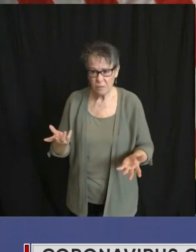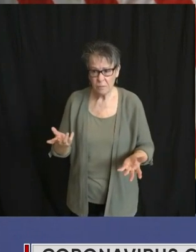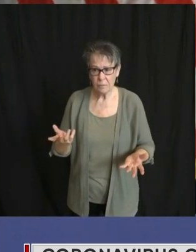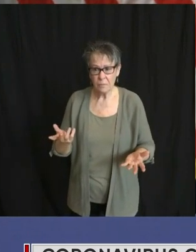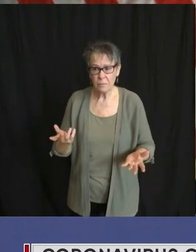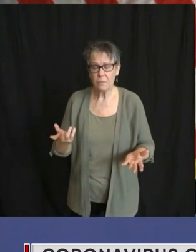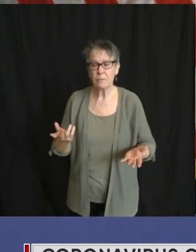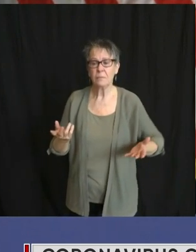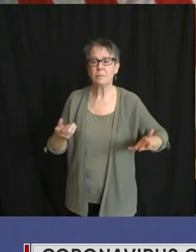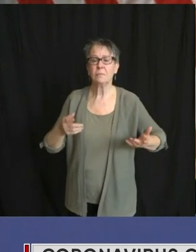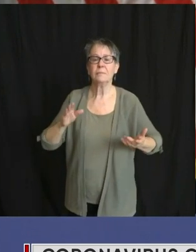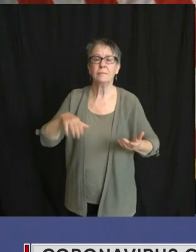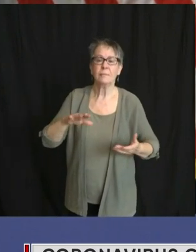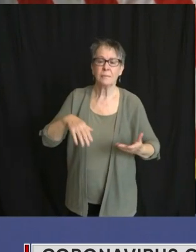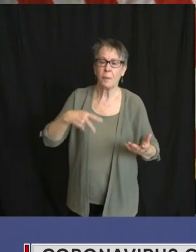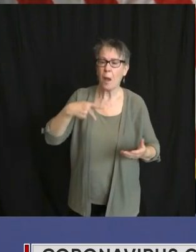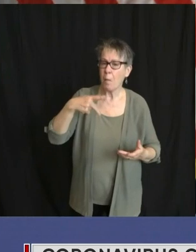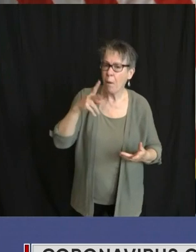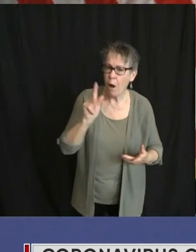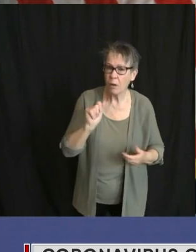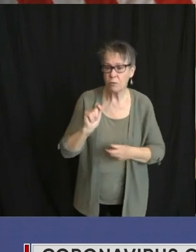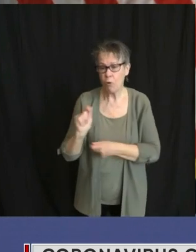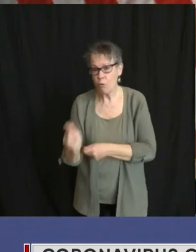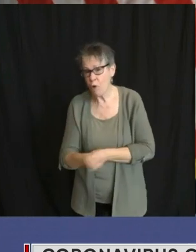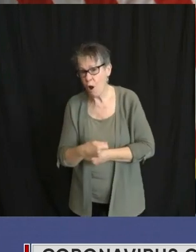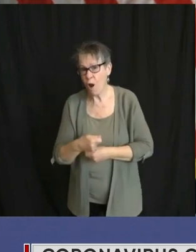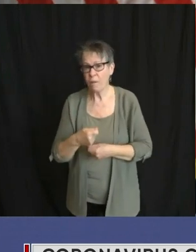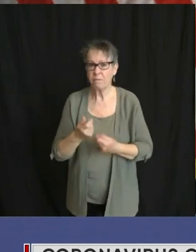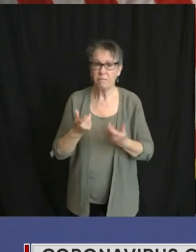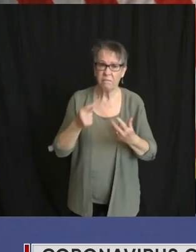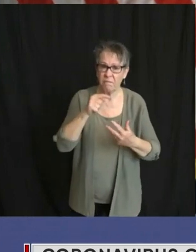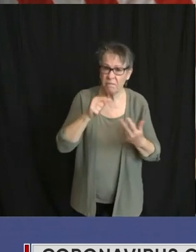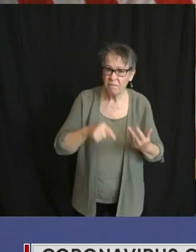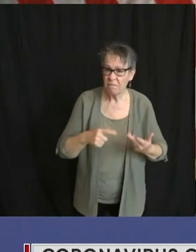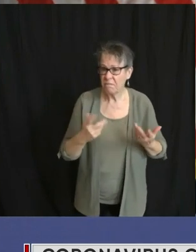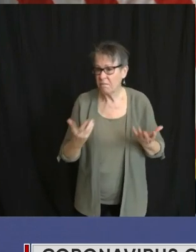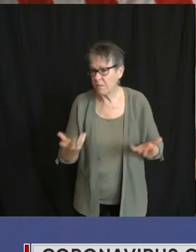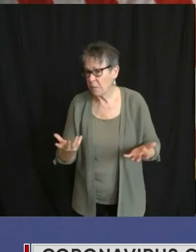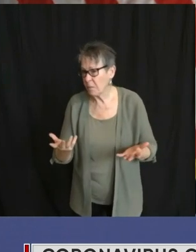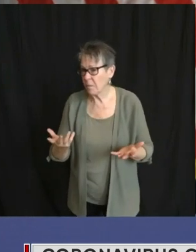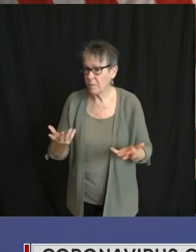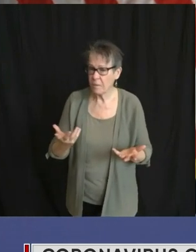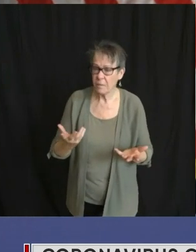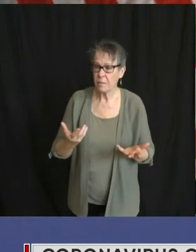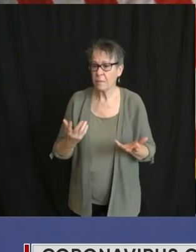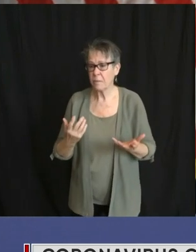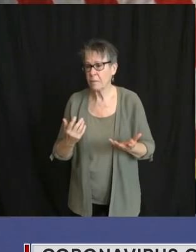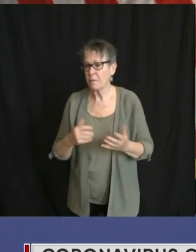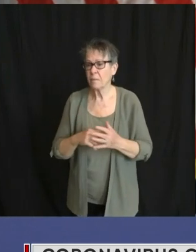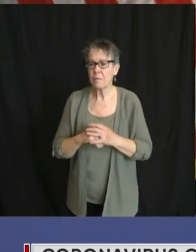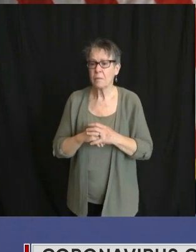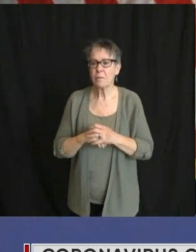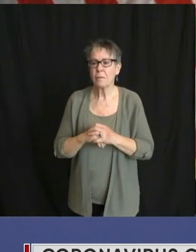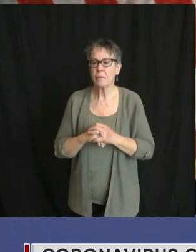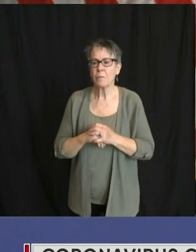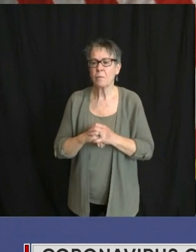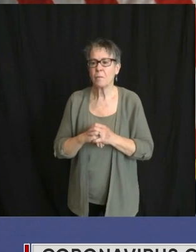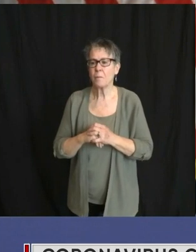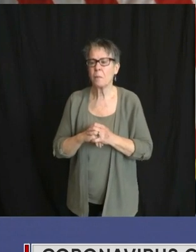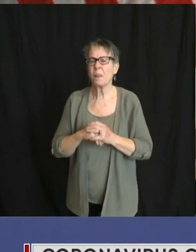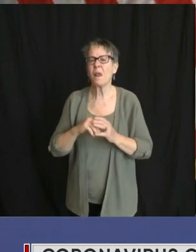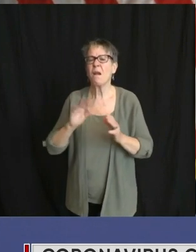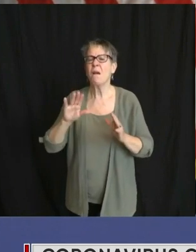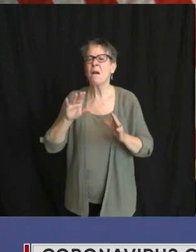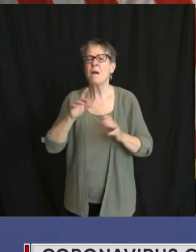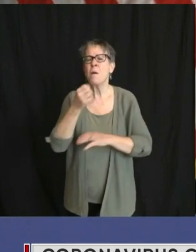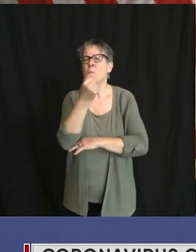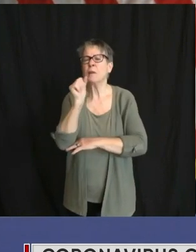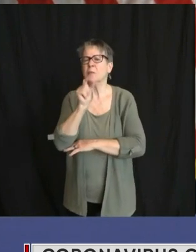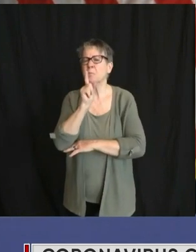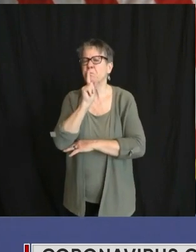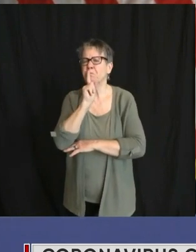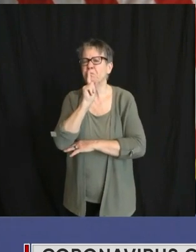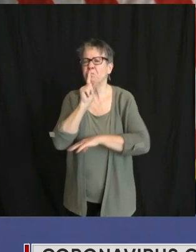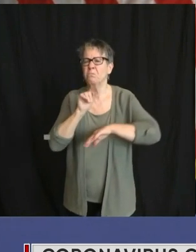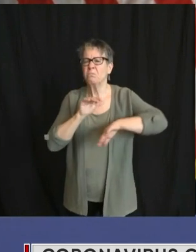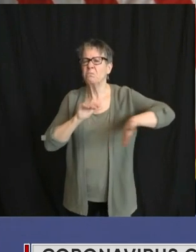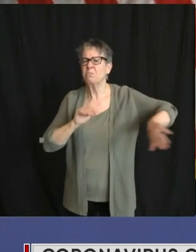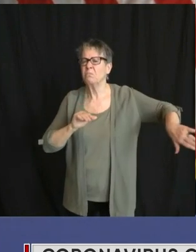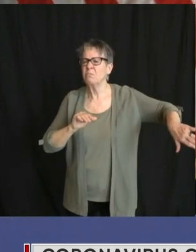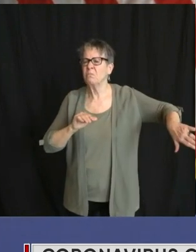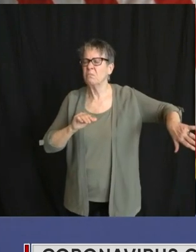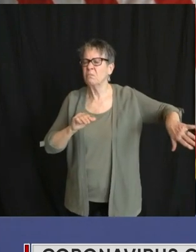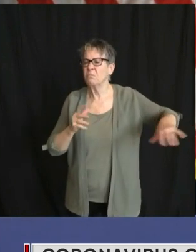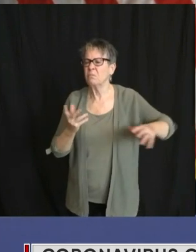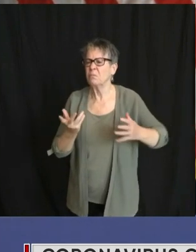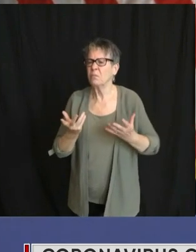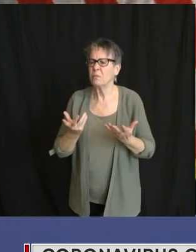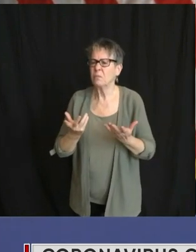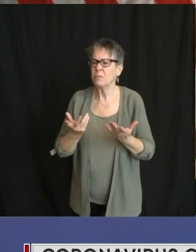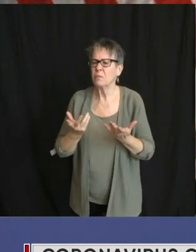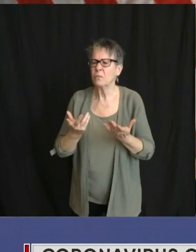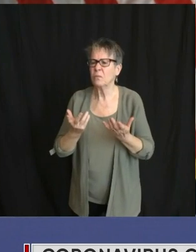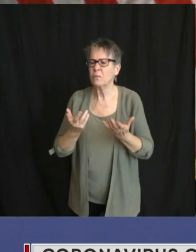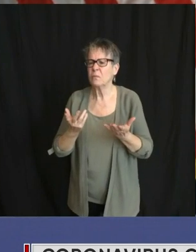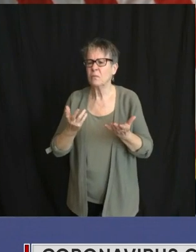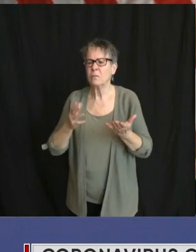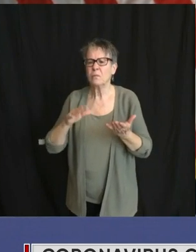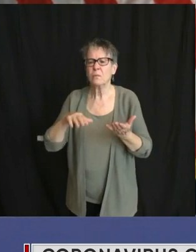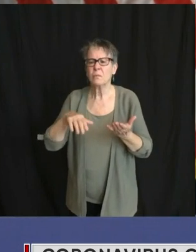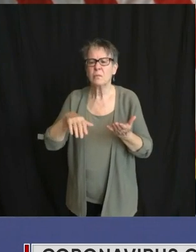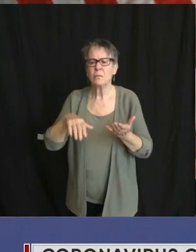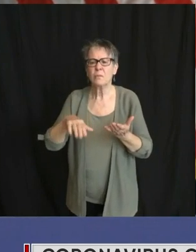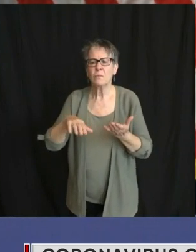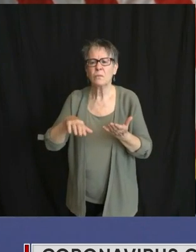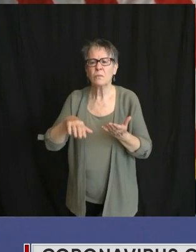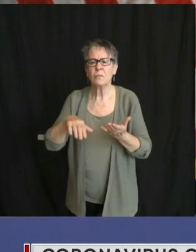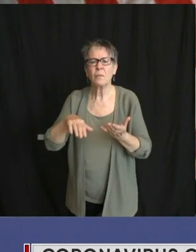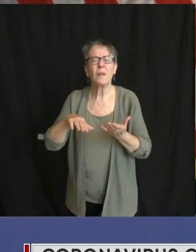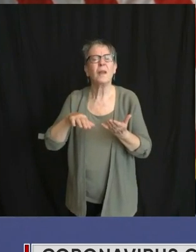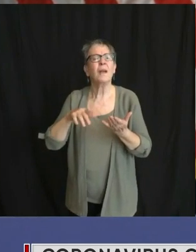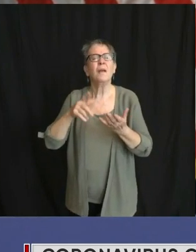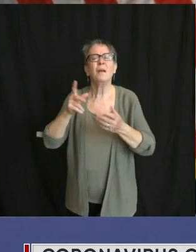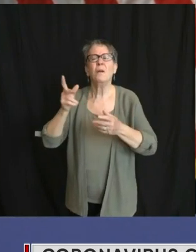BUT THIS WHOLE ISSUE WITH THE